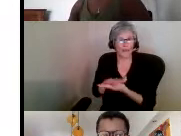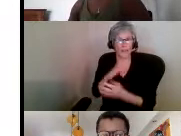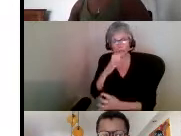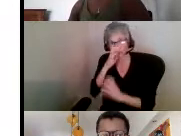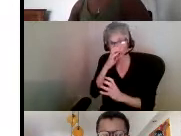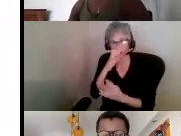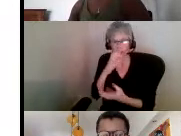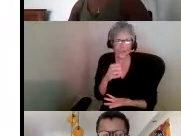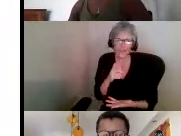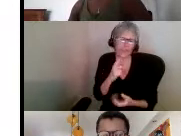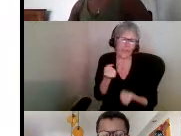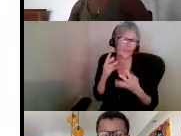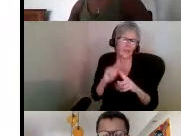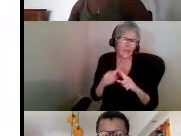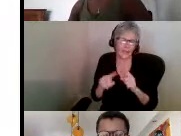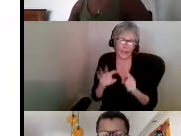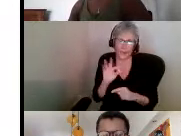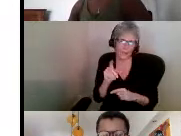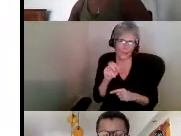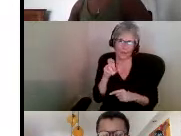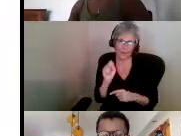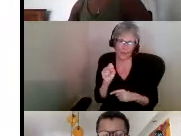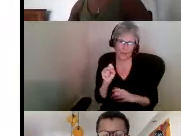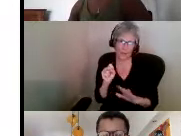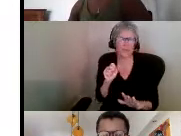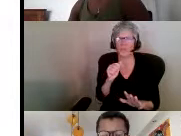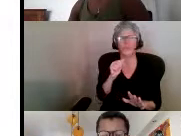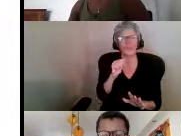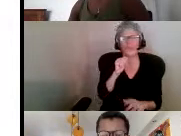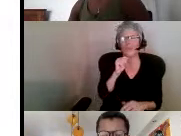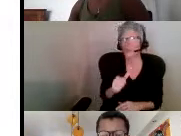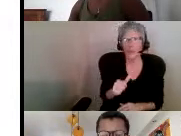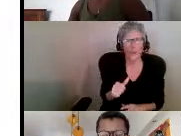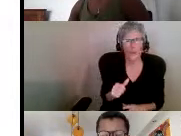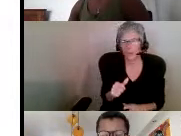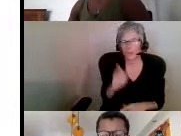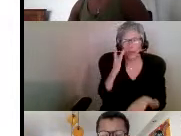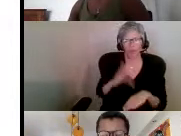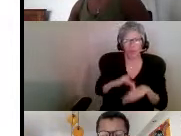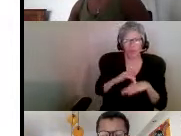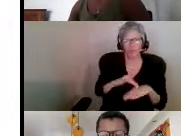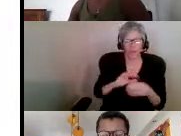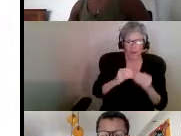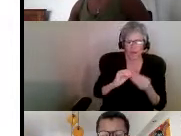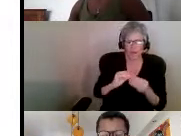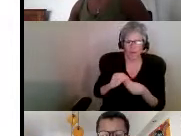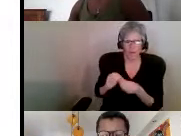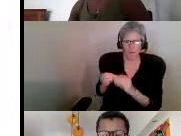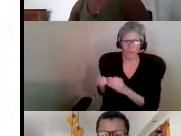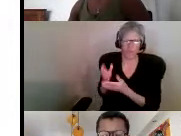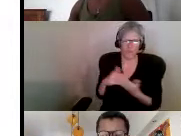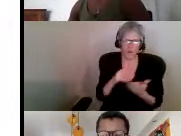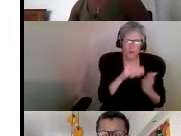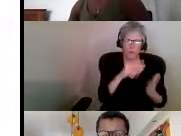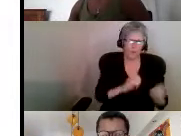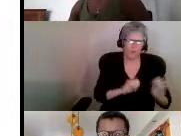of factors, so just don't be overly caught up with the number part of the student evaluations. The